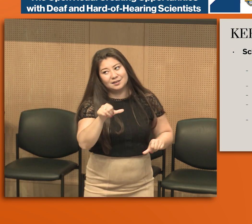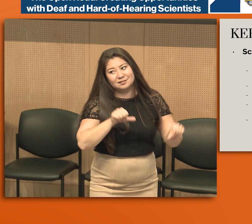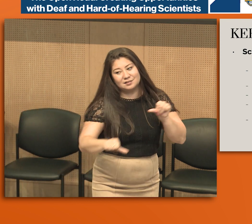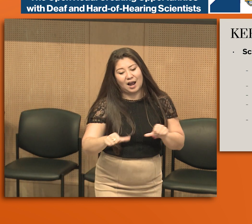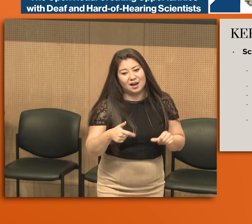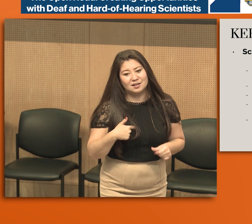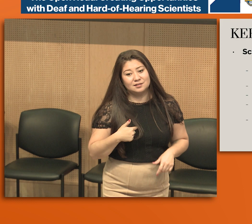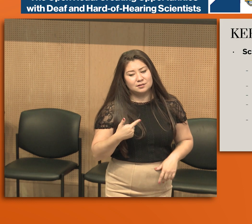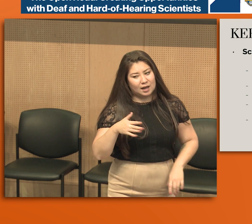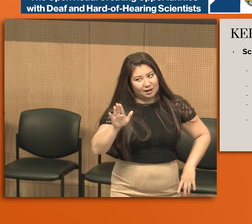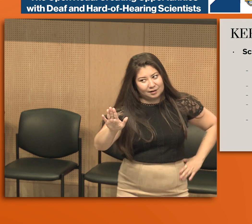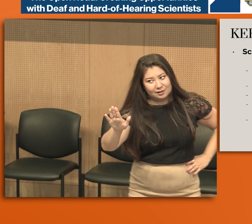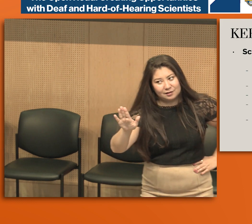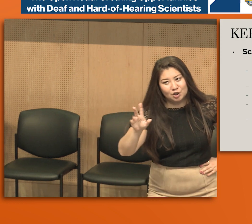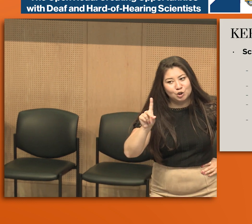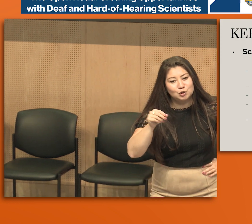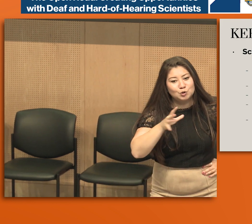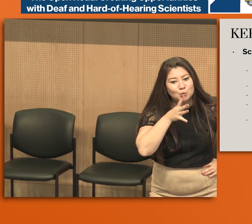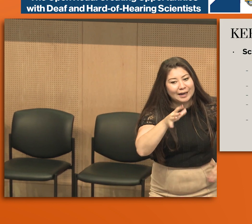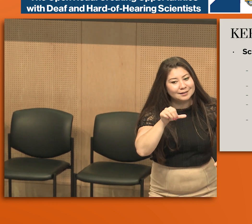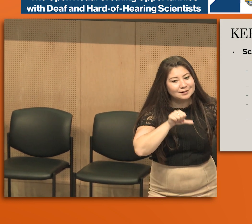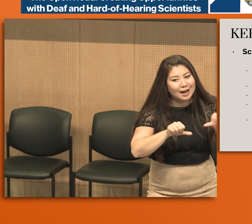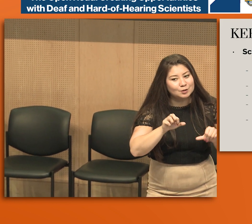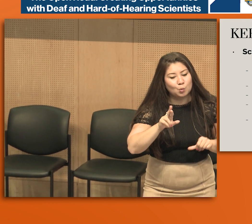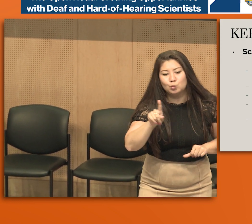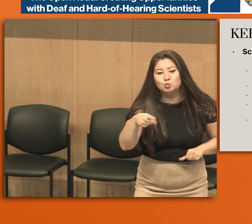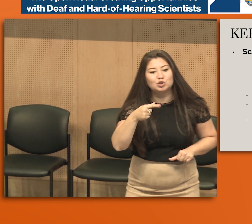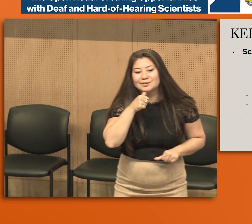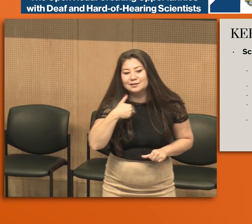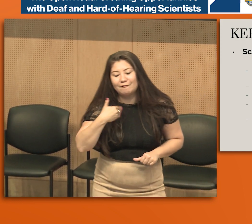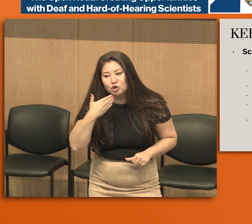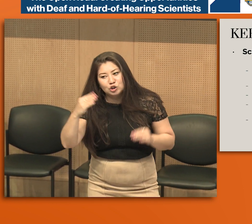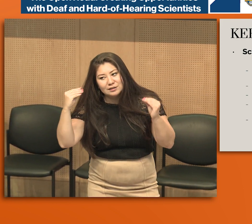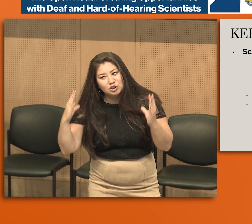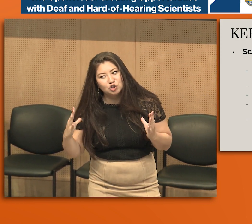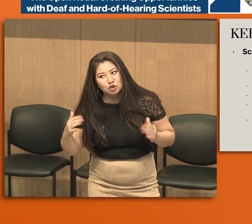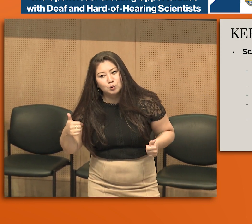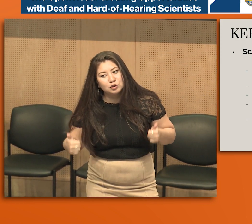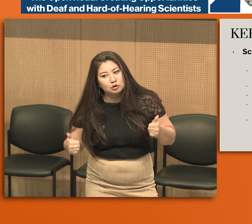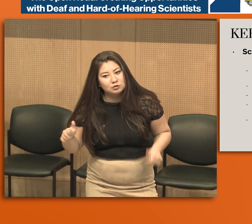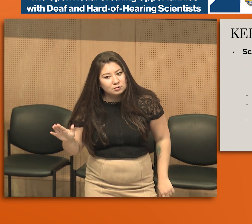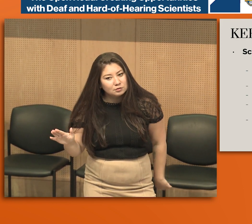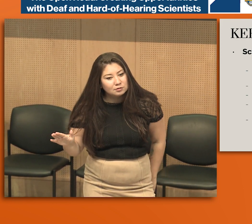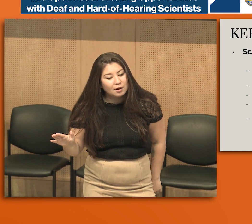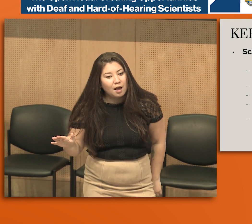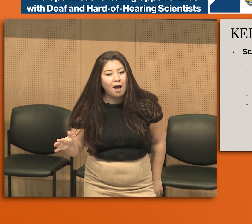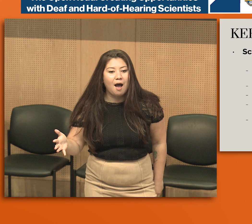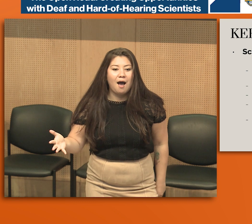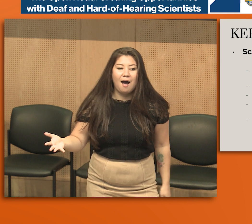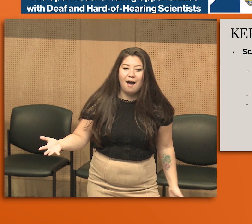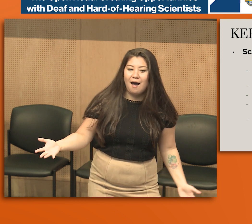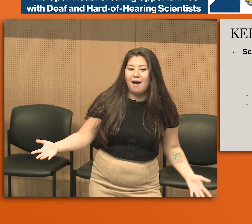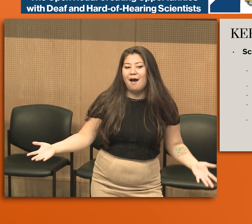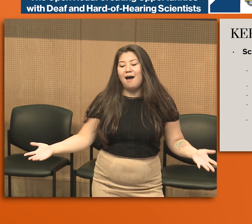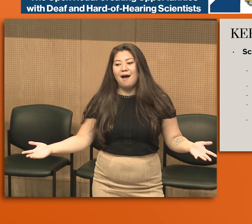Sometimes, I have students come into my classes and they tell me that they really do not enjoy science,